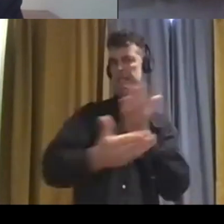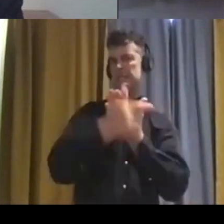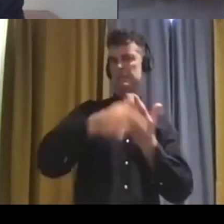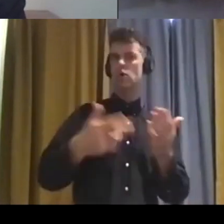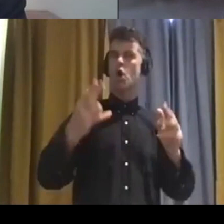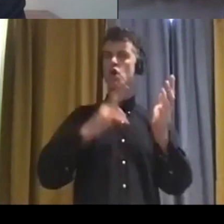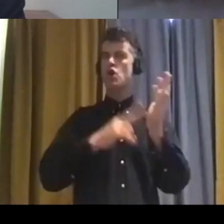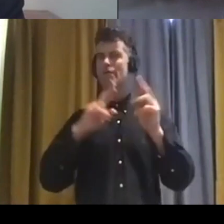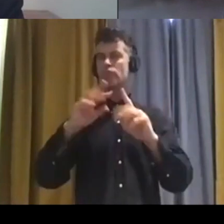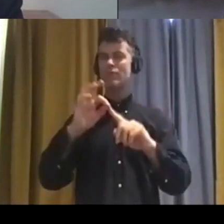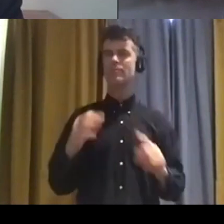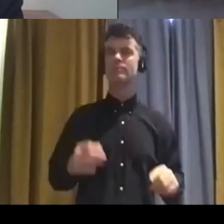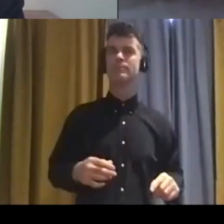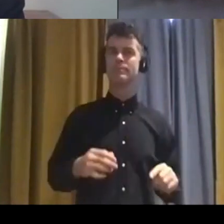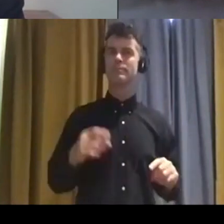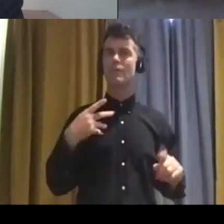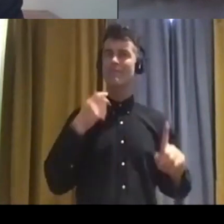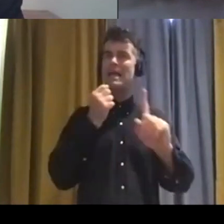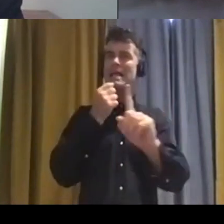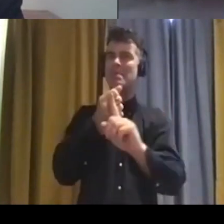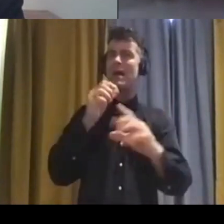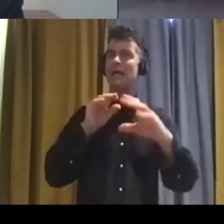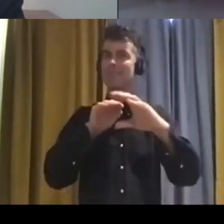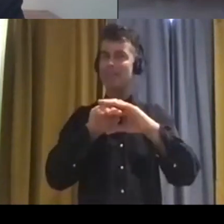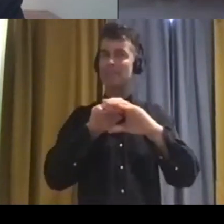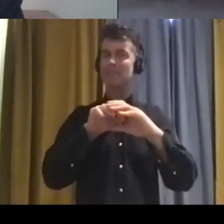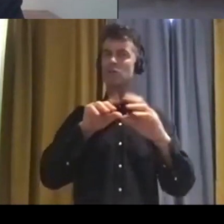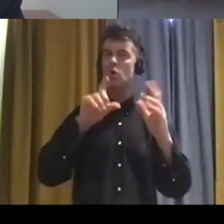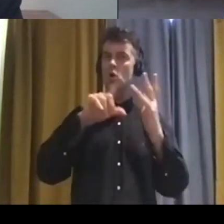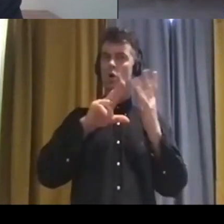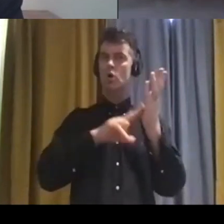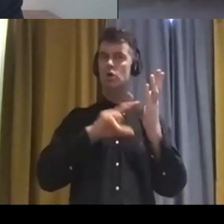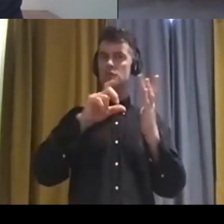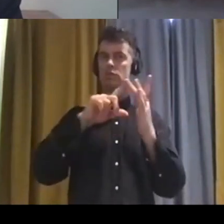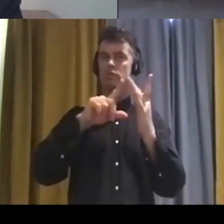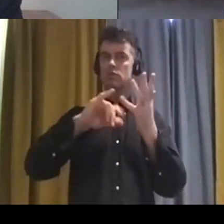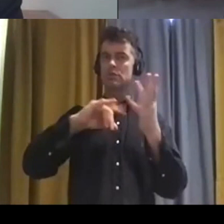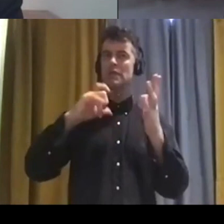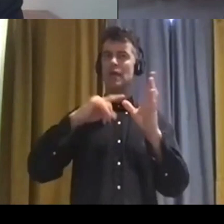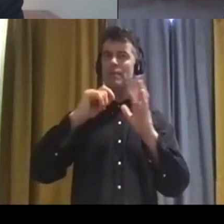conscious capital and and we've seen a trebling of the impact investment in Australia in the